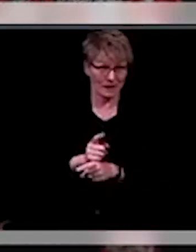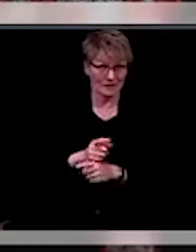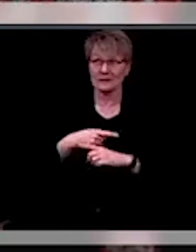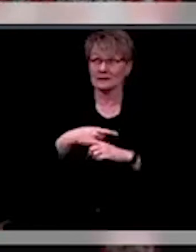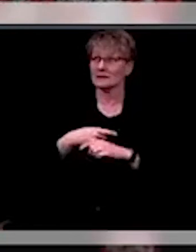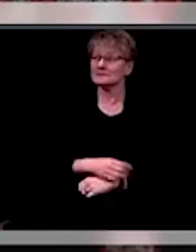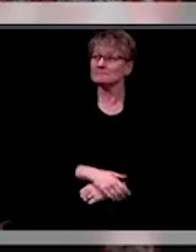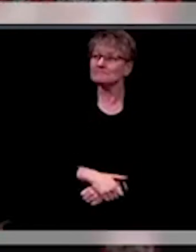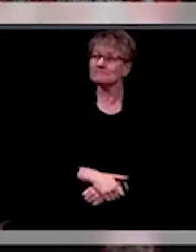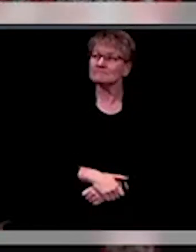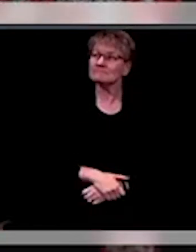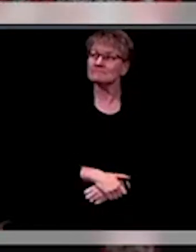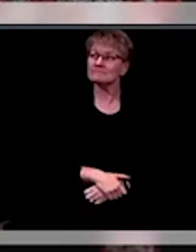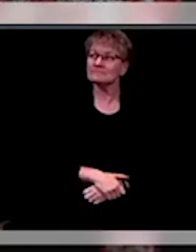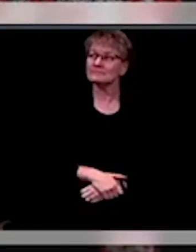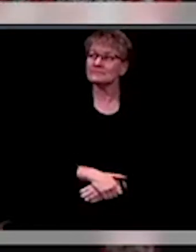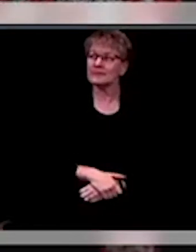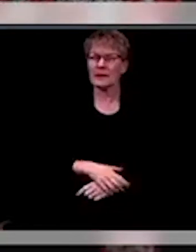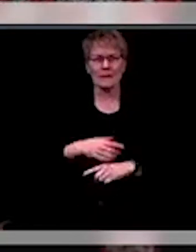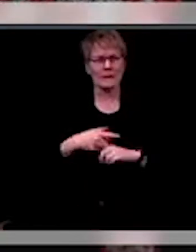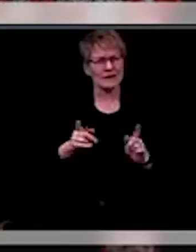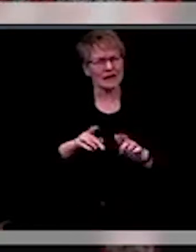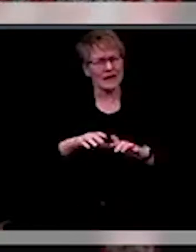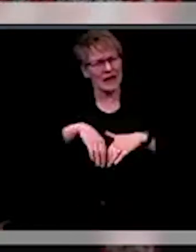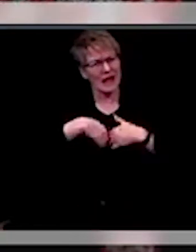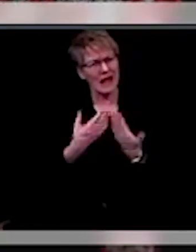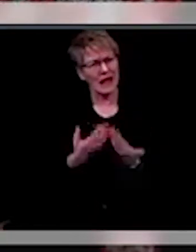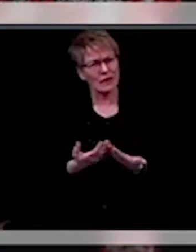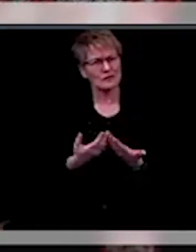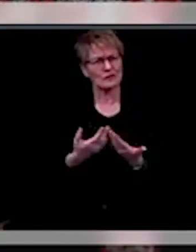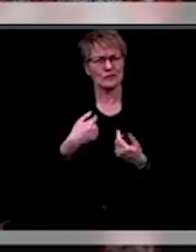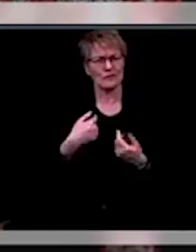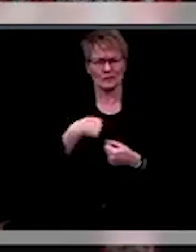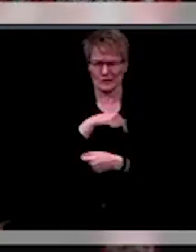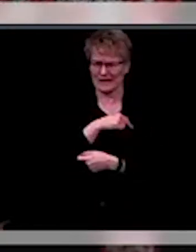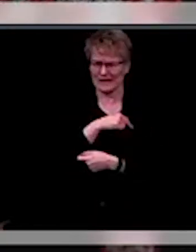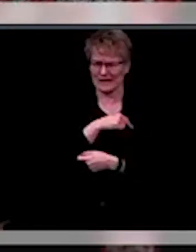what puts teeth into this to prevent businesses from just staying open. They're trying to stay